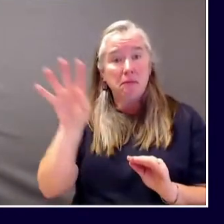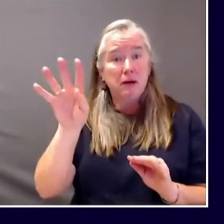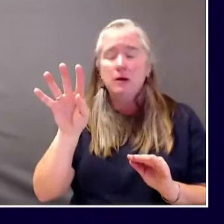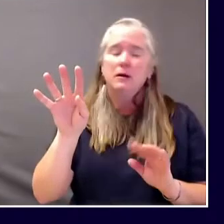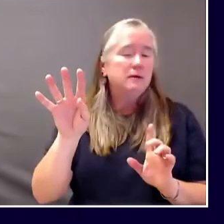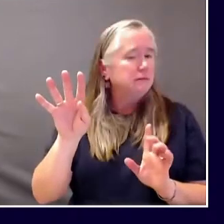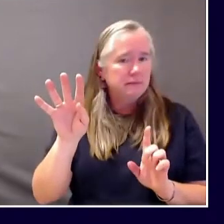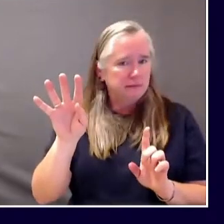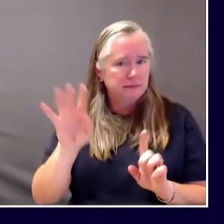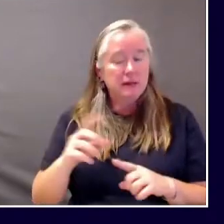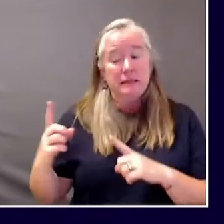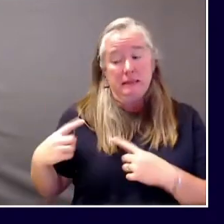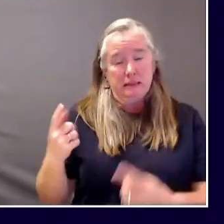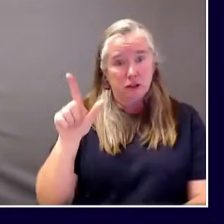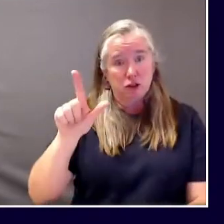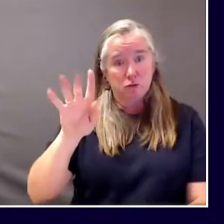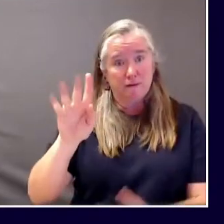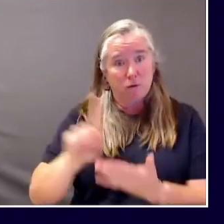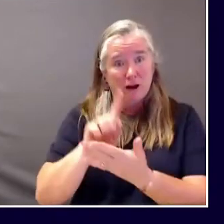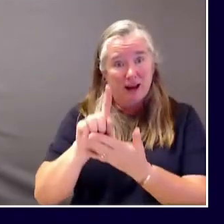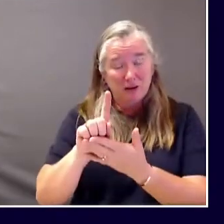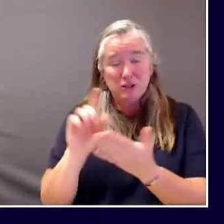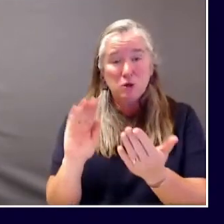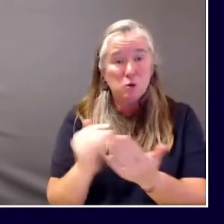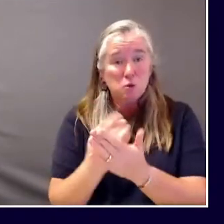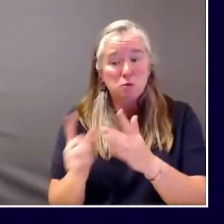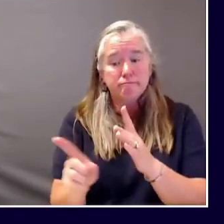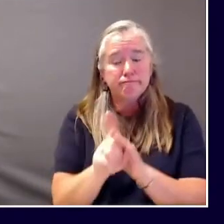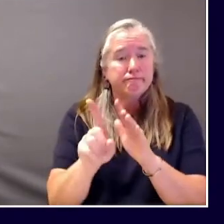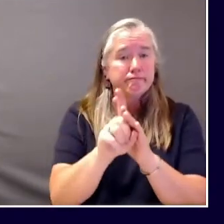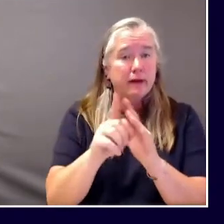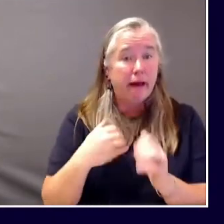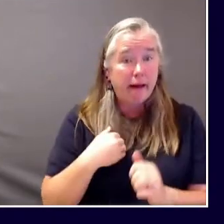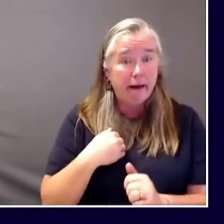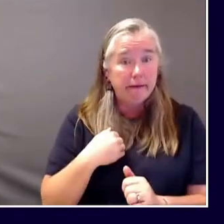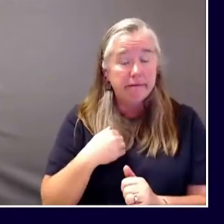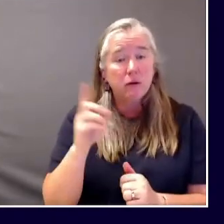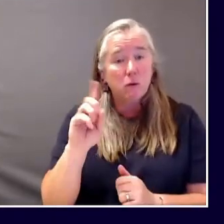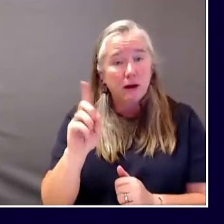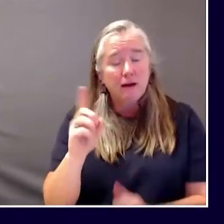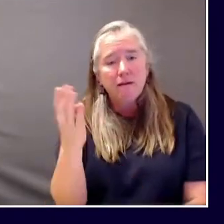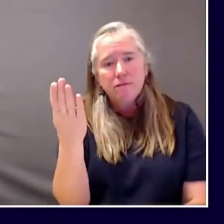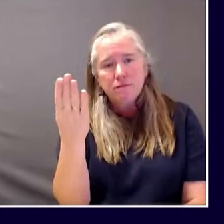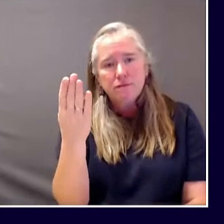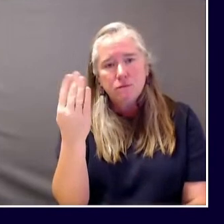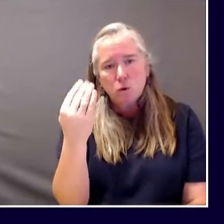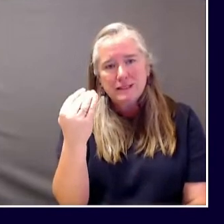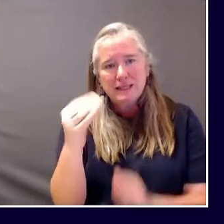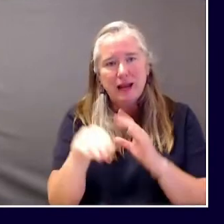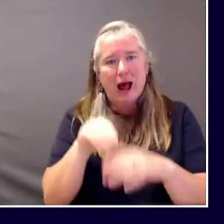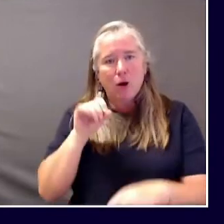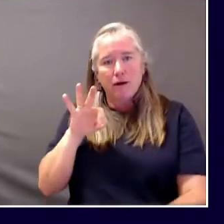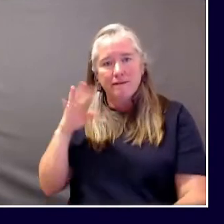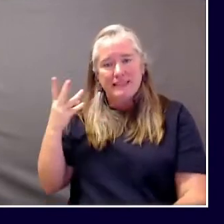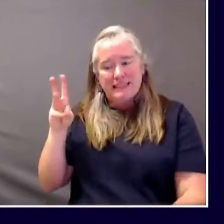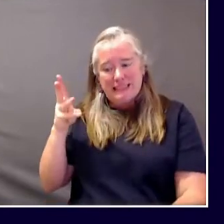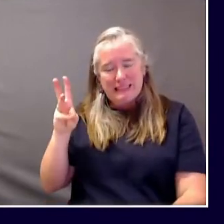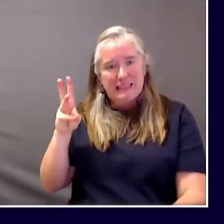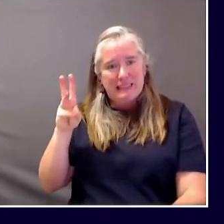five thousand four hundred and forty one have recovered an increase of forty two recovery since yesterday among our cases are one thousand one hundred and forty four healthcare care workers and cumulative weight four hundred and eighty four individuals have been hospitalized with covert nineteen in the past thirty days alone